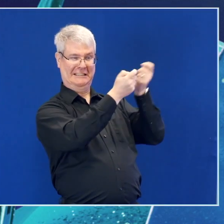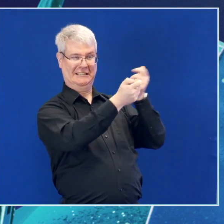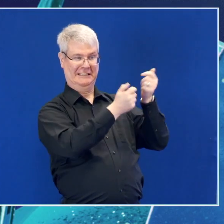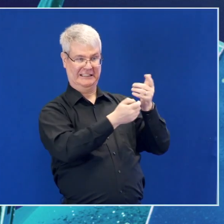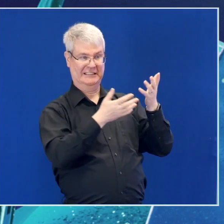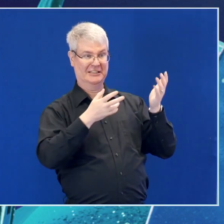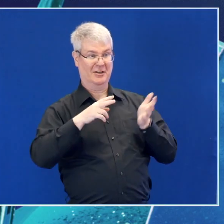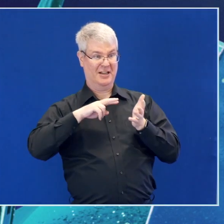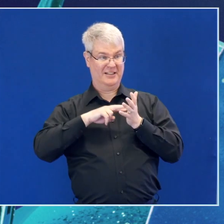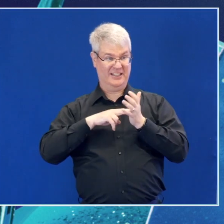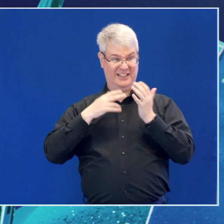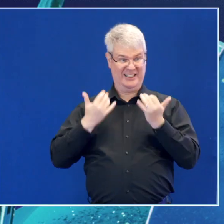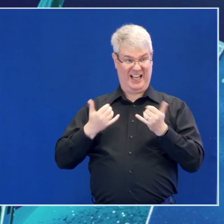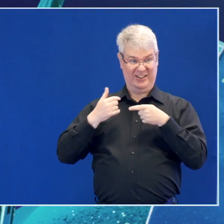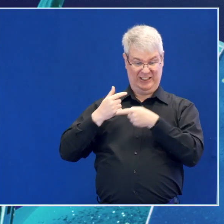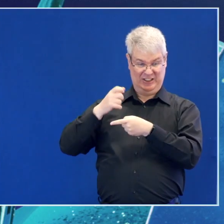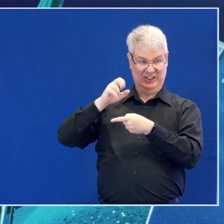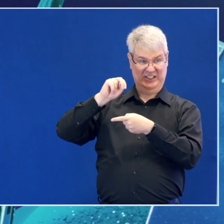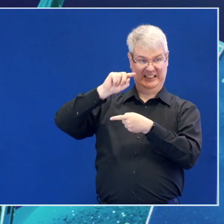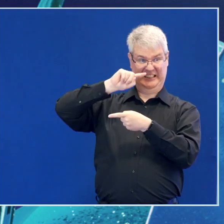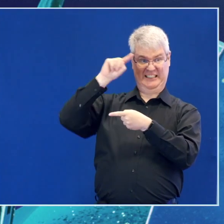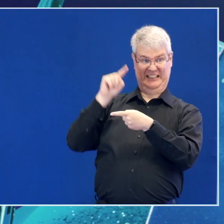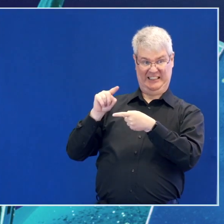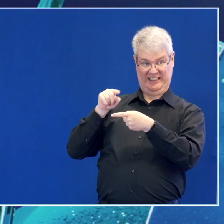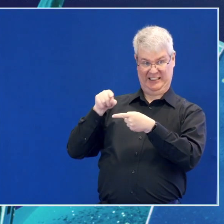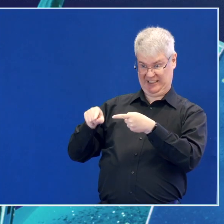who support neurodiversity in the workplace.